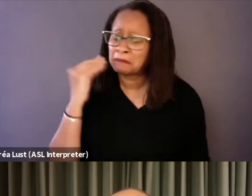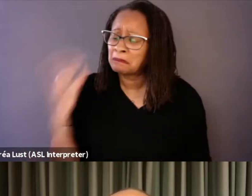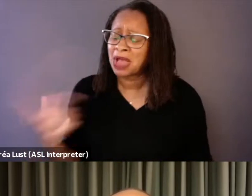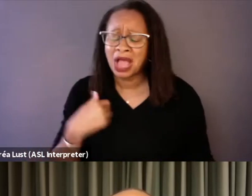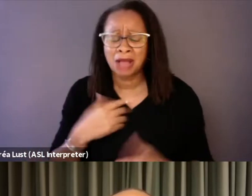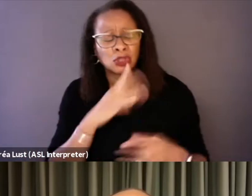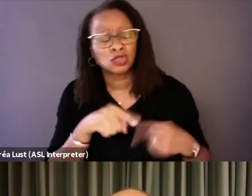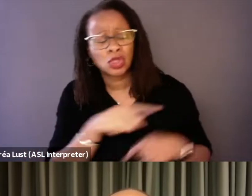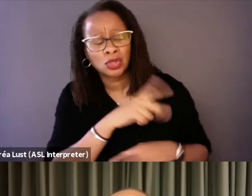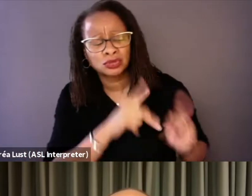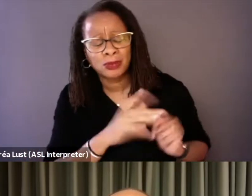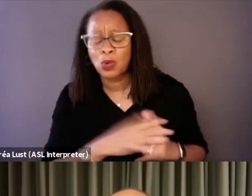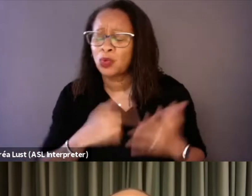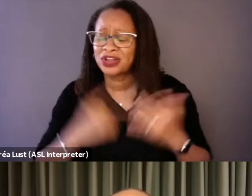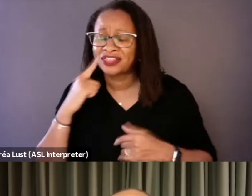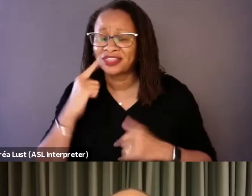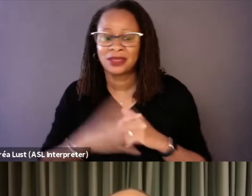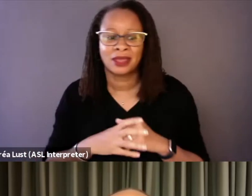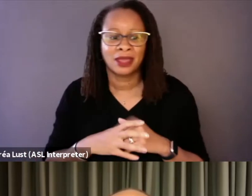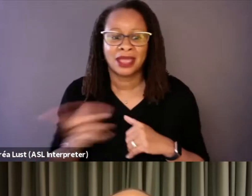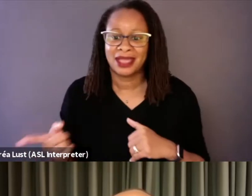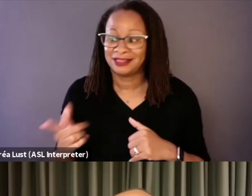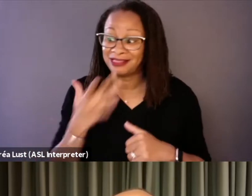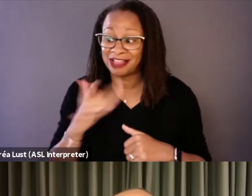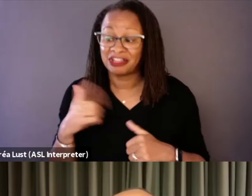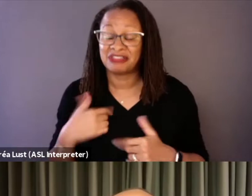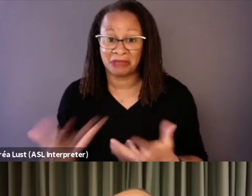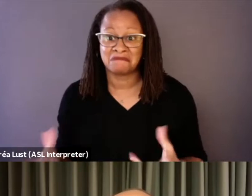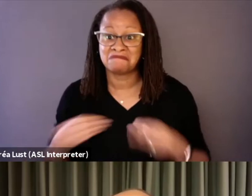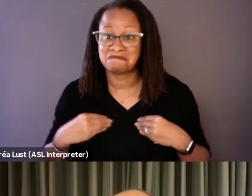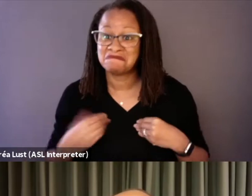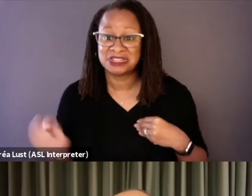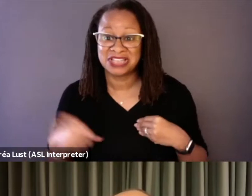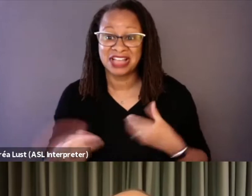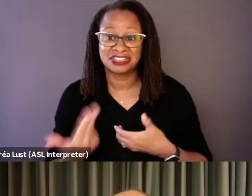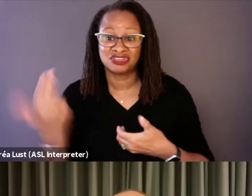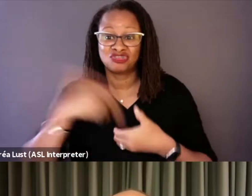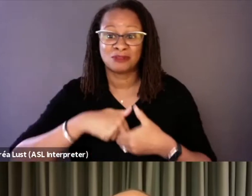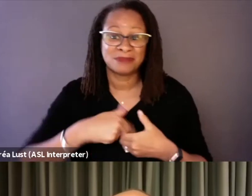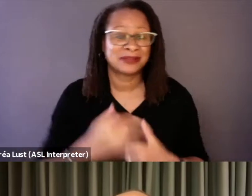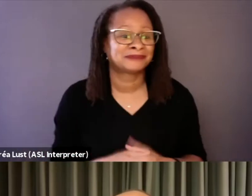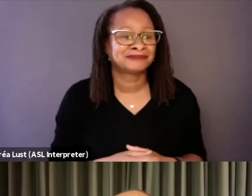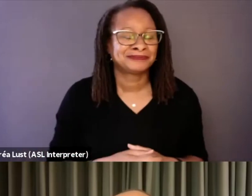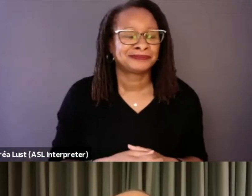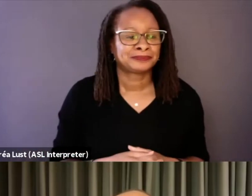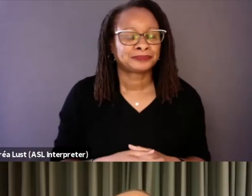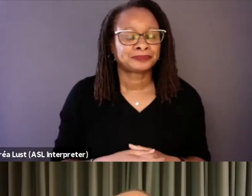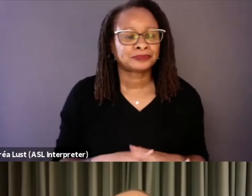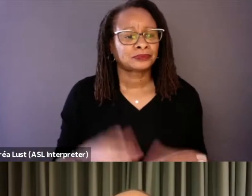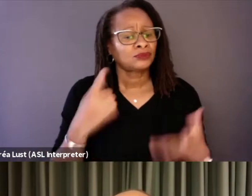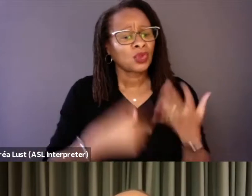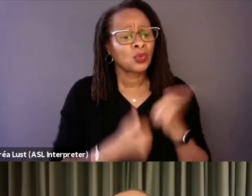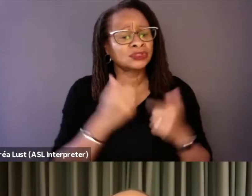Fortunately they were game. What surprised you the most as you got to know him and about his background and his story and his work,